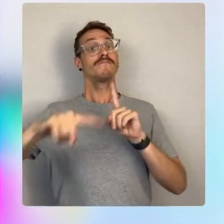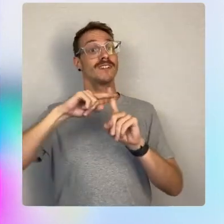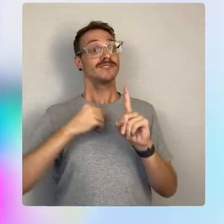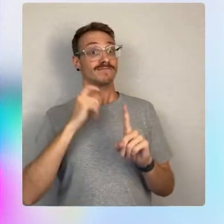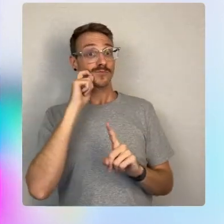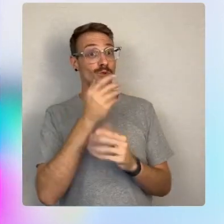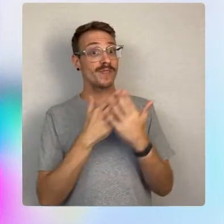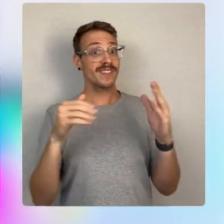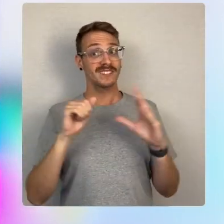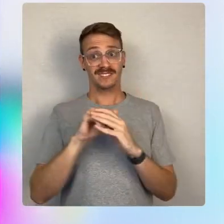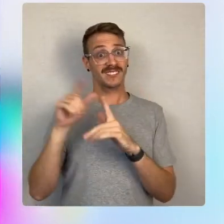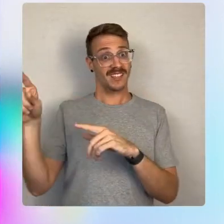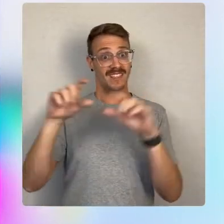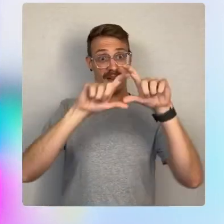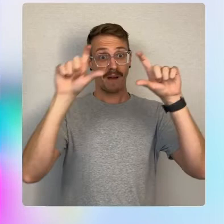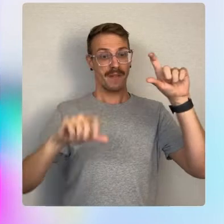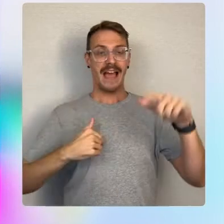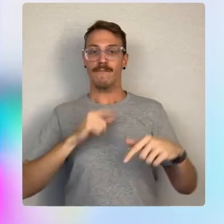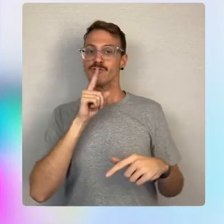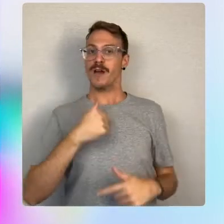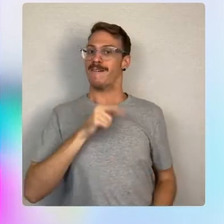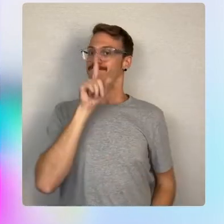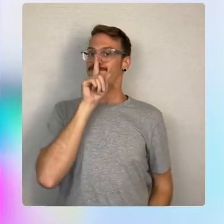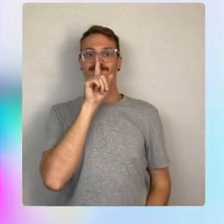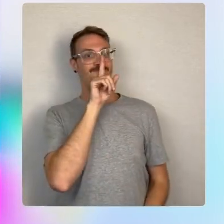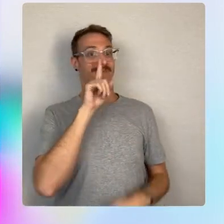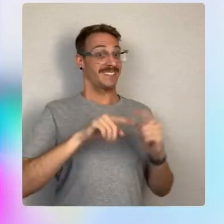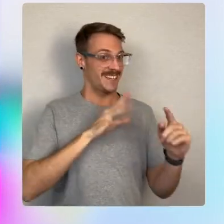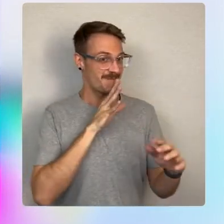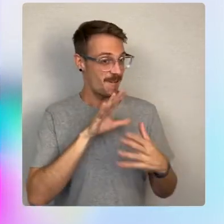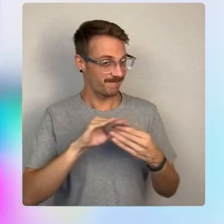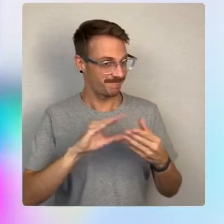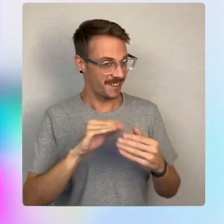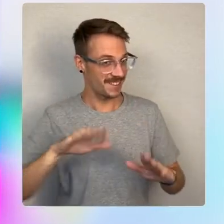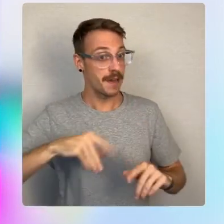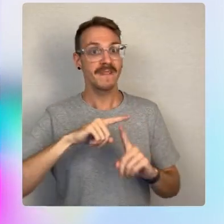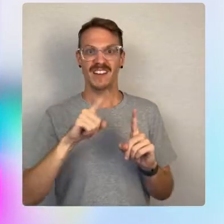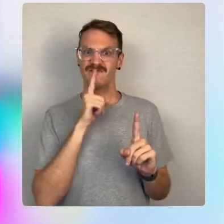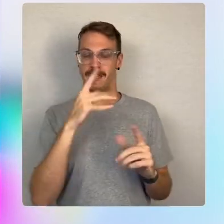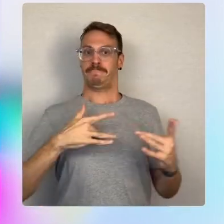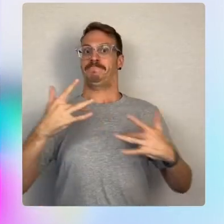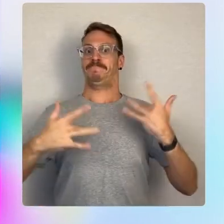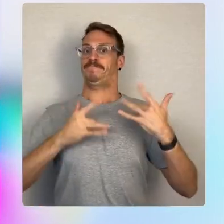that I'm sure I can't talk about yet, but it's super exciting to us, and just the overall improvements